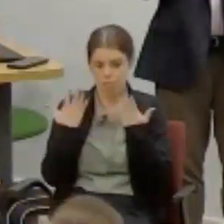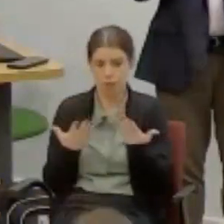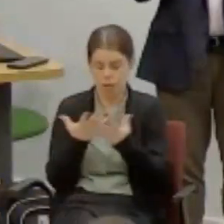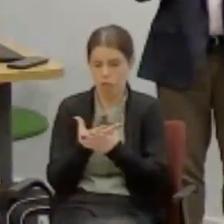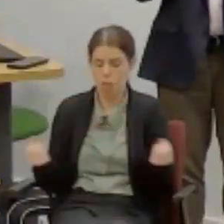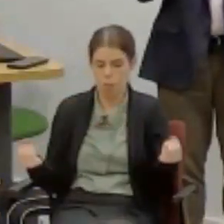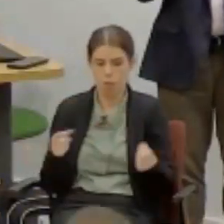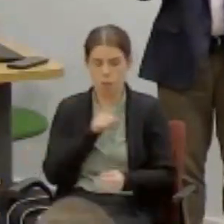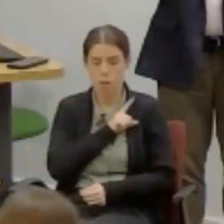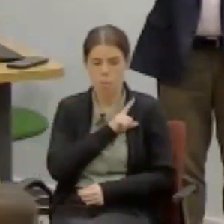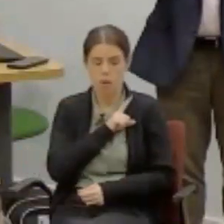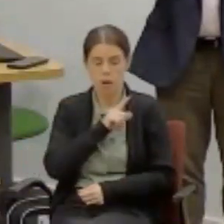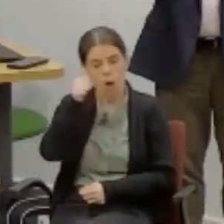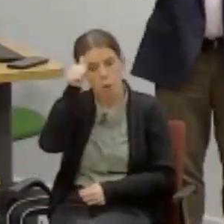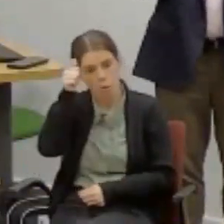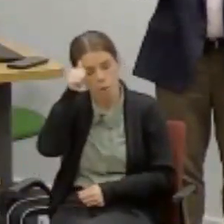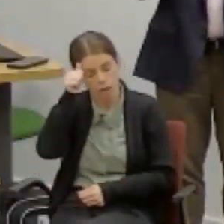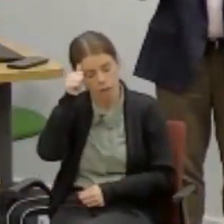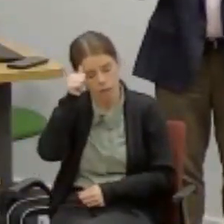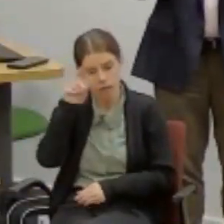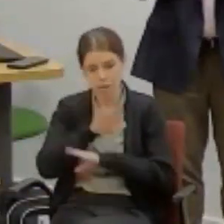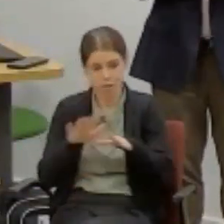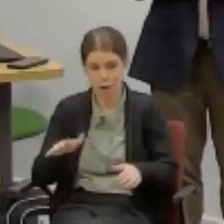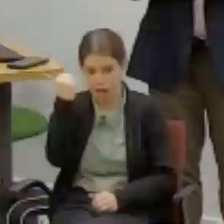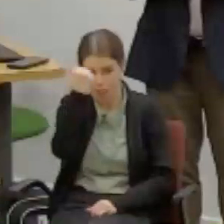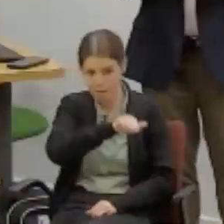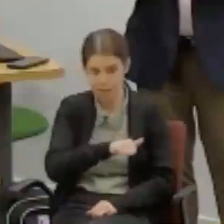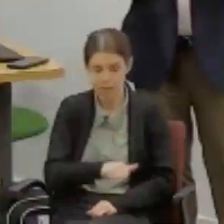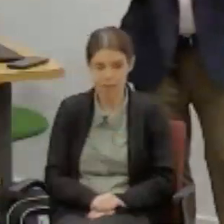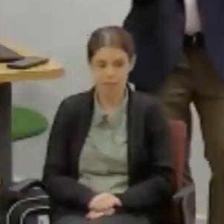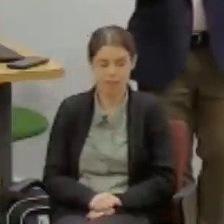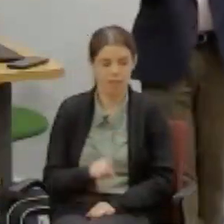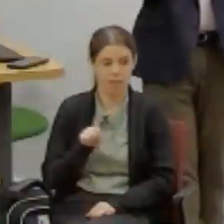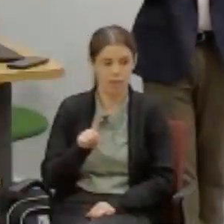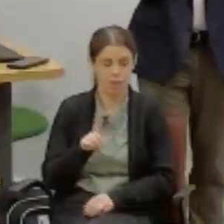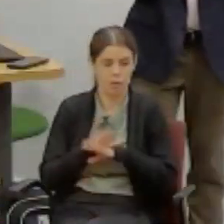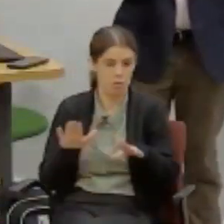Because of the awareness that it probably wasn't that, But it wasn't that long ago that